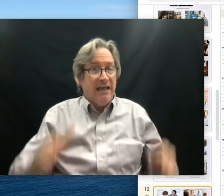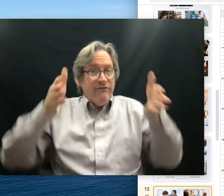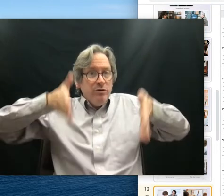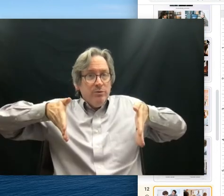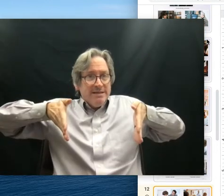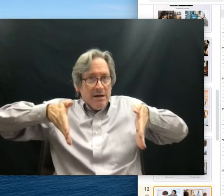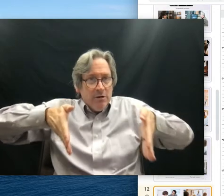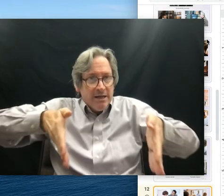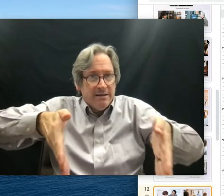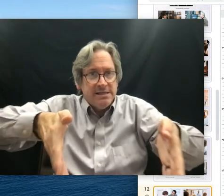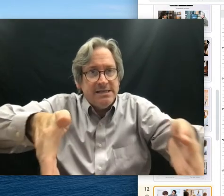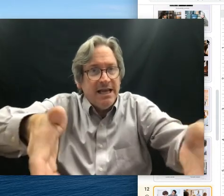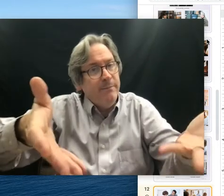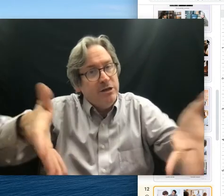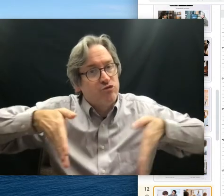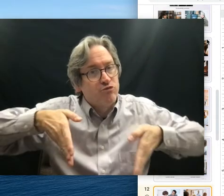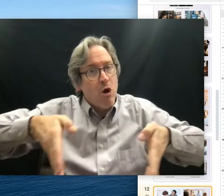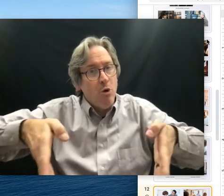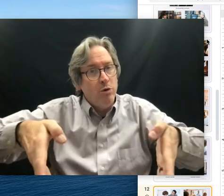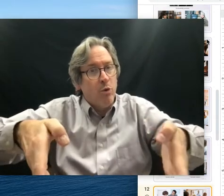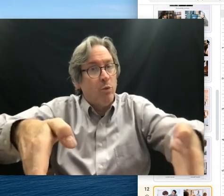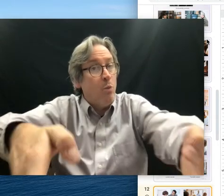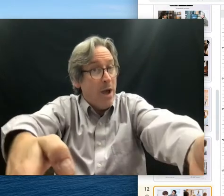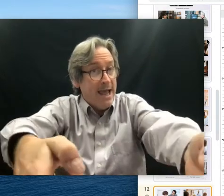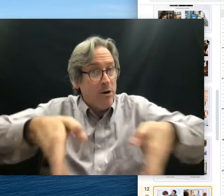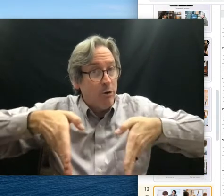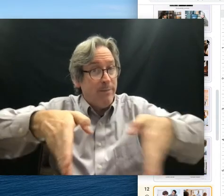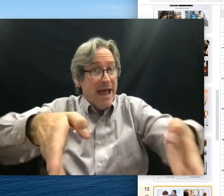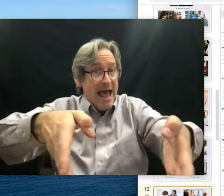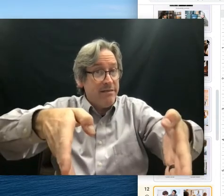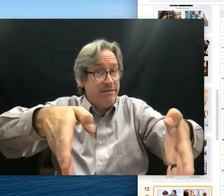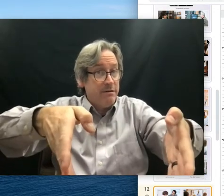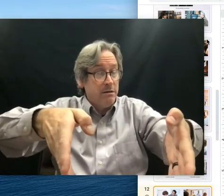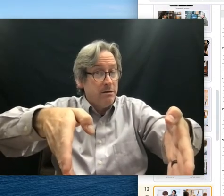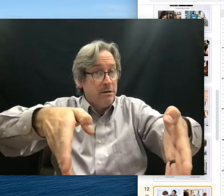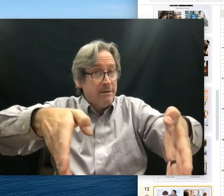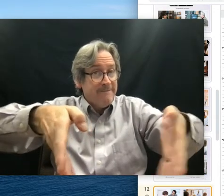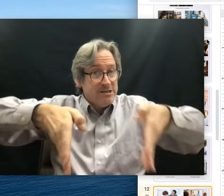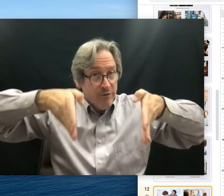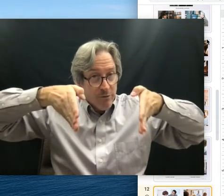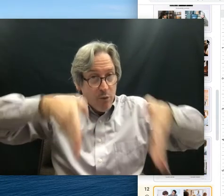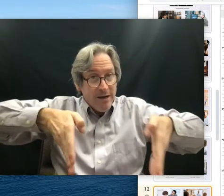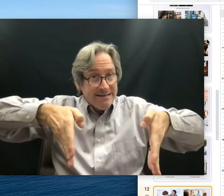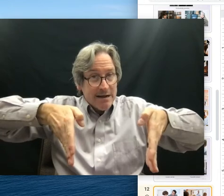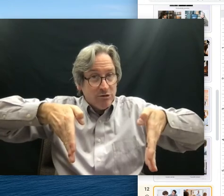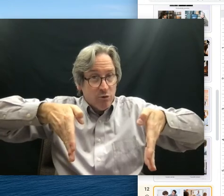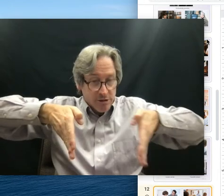if you do it down like this it means road or way or path so if you're pointing down towards it